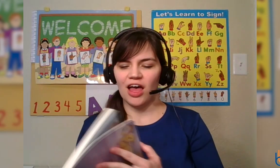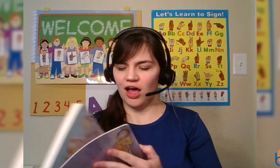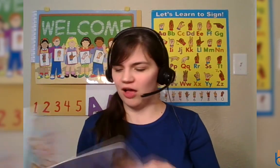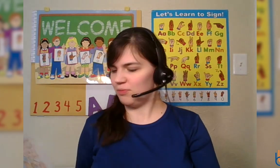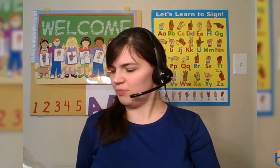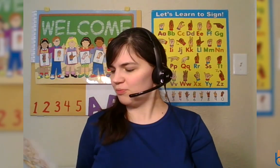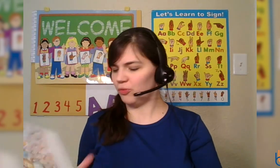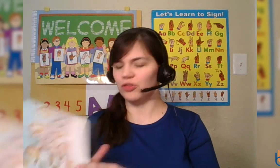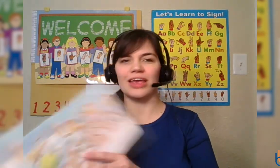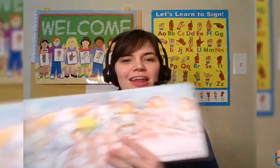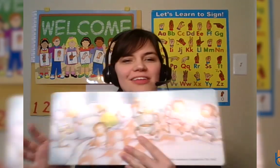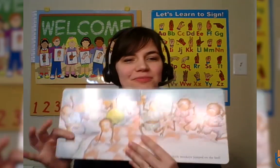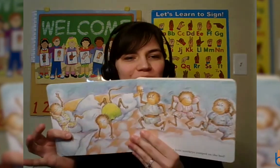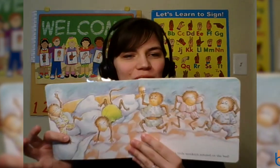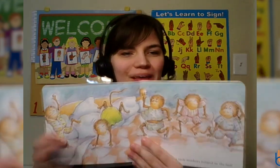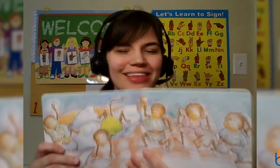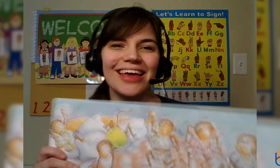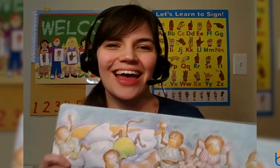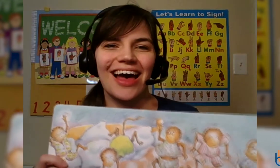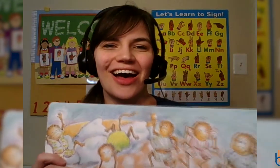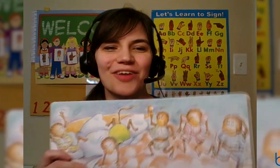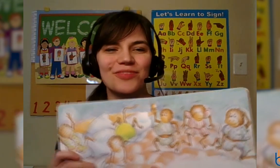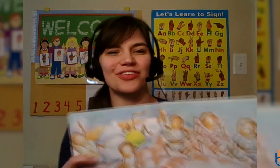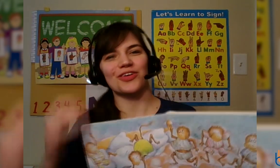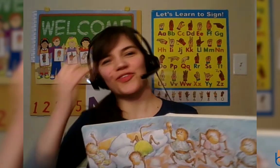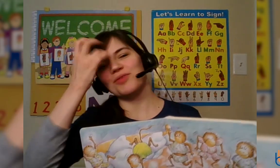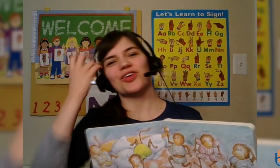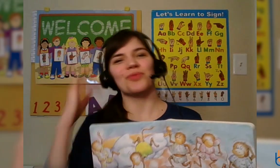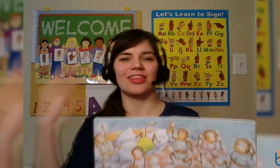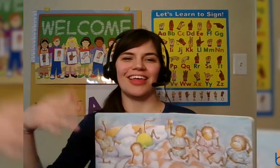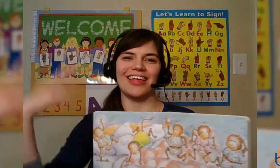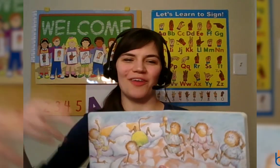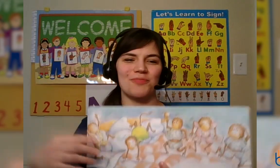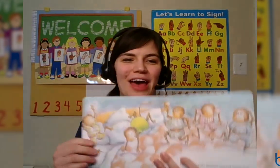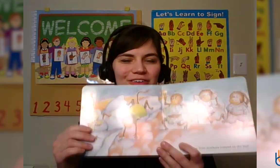but we'll look at it quickly so that you're familiar with how the pattern